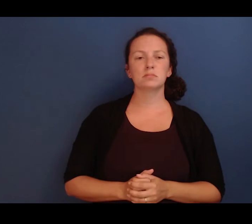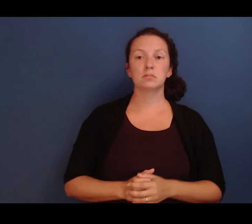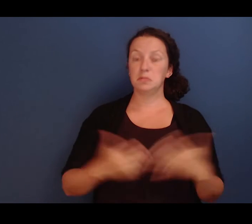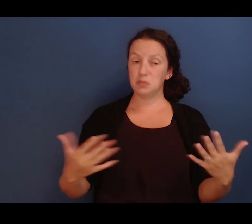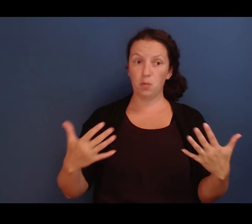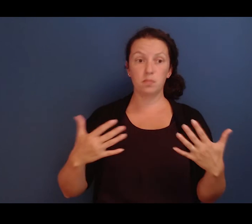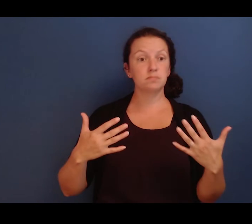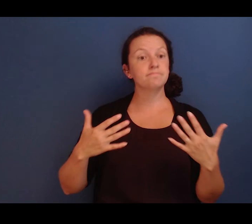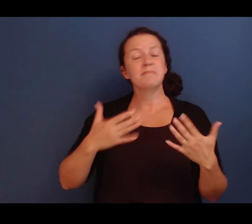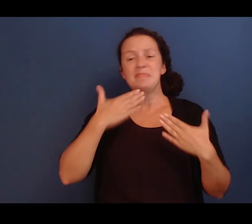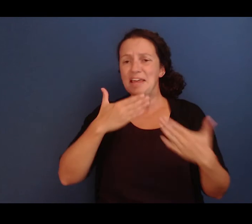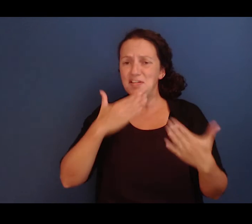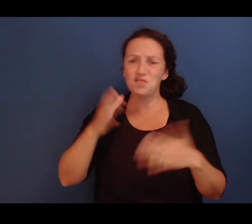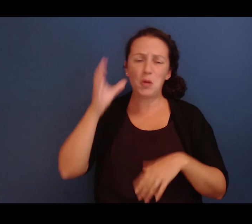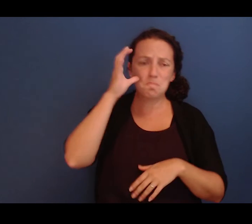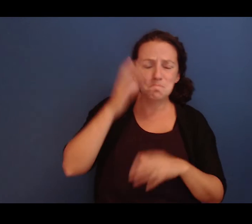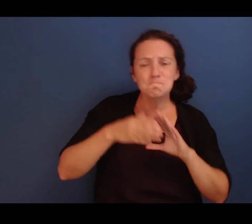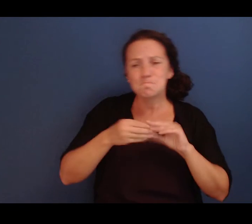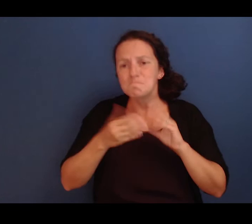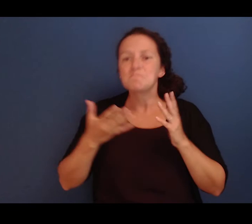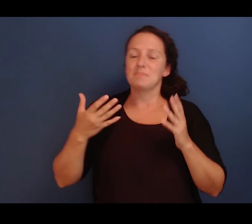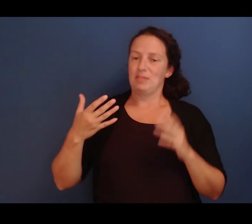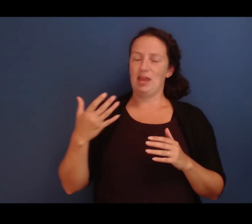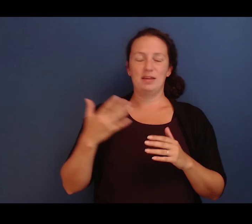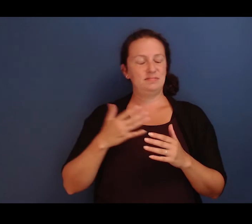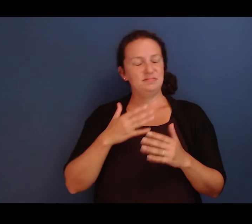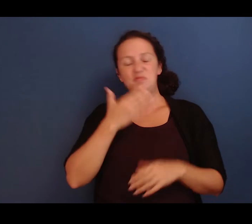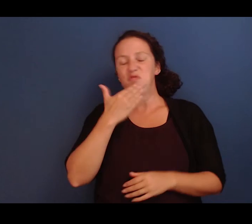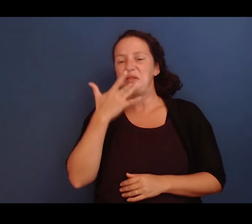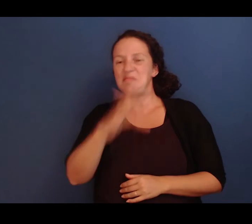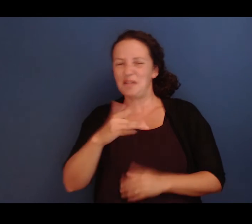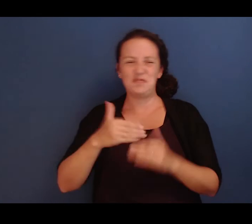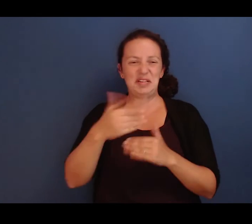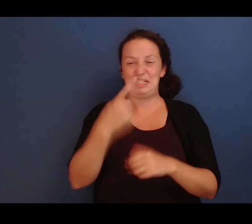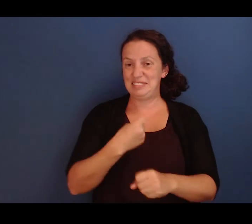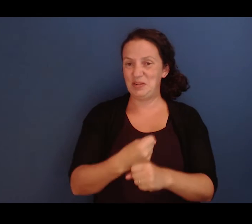and I thank you again for listening and I wish you all a great year ahead. Take care.